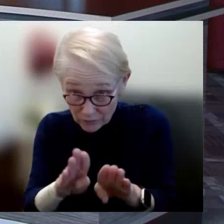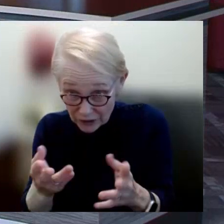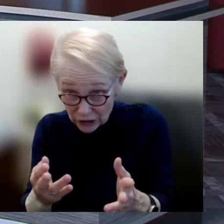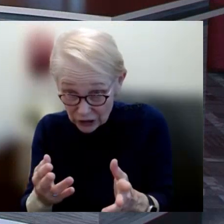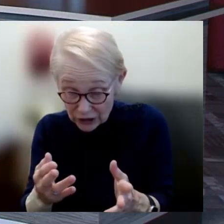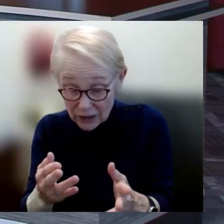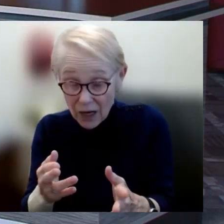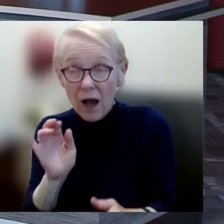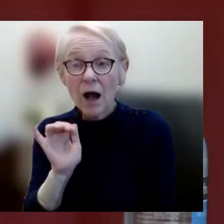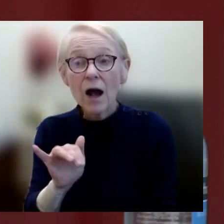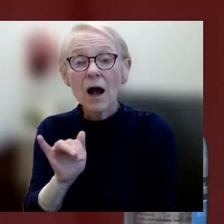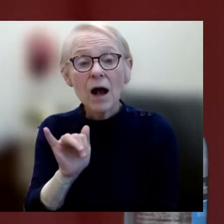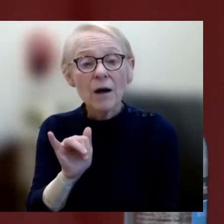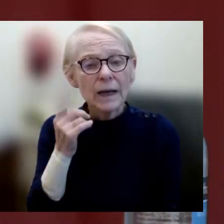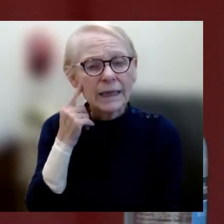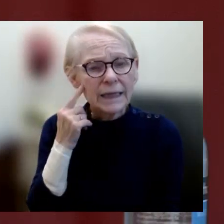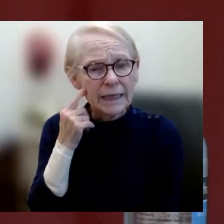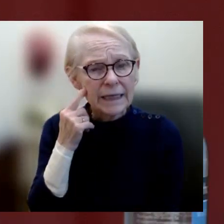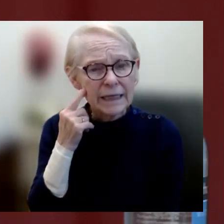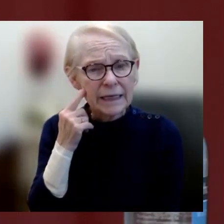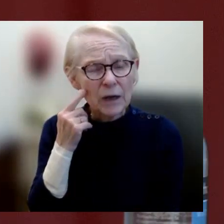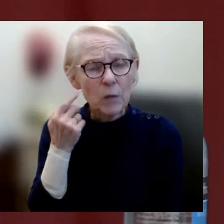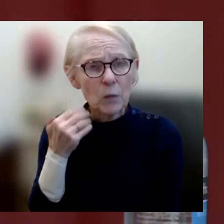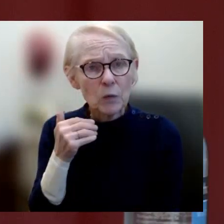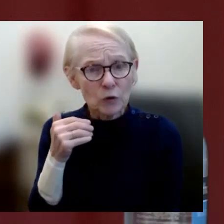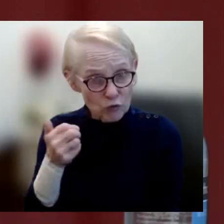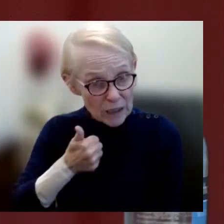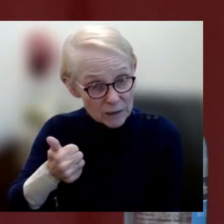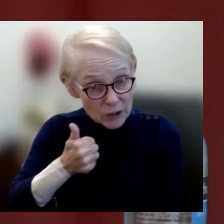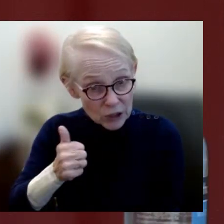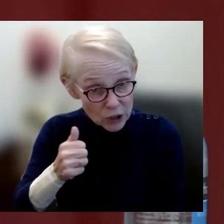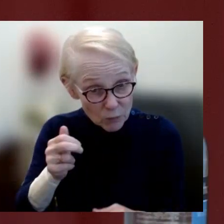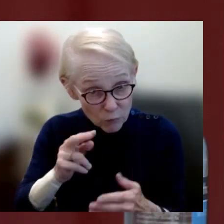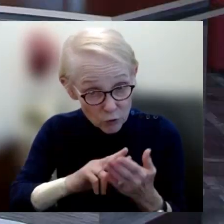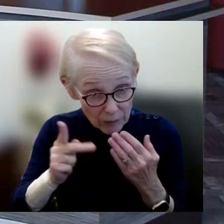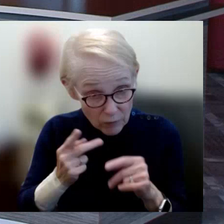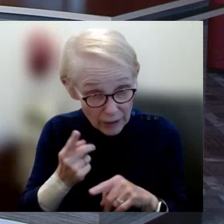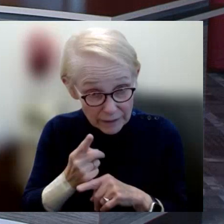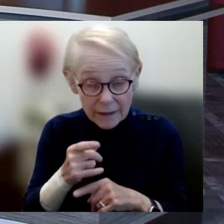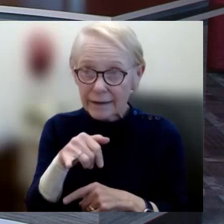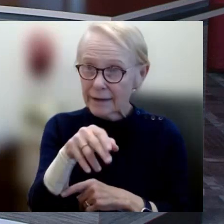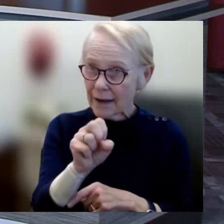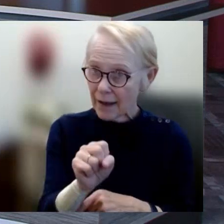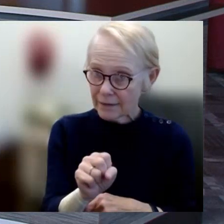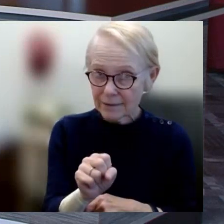um I believe you guys are doing a transportation program correct we are so I believe I mentioned